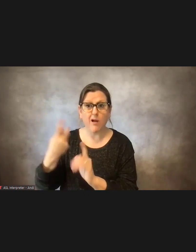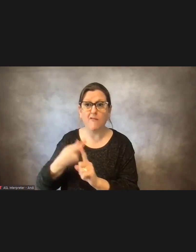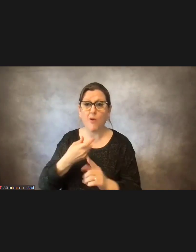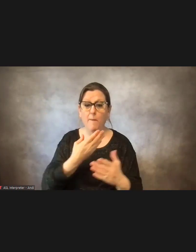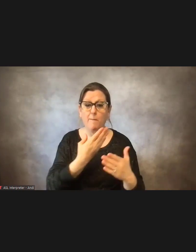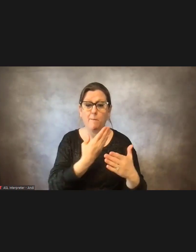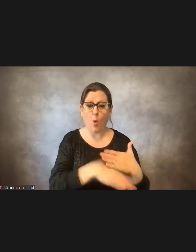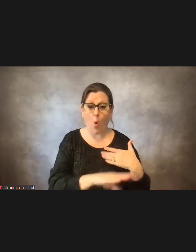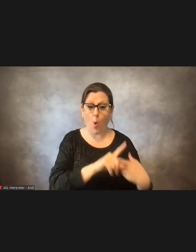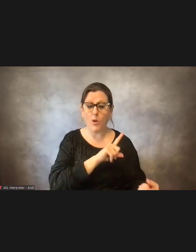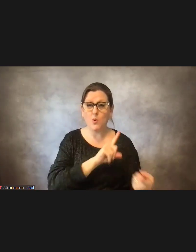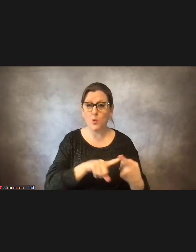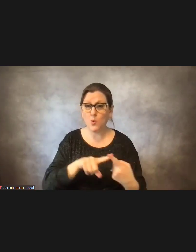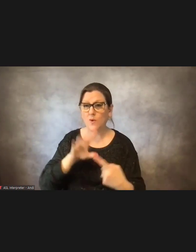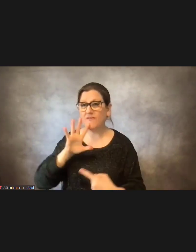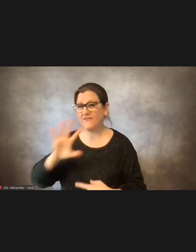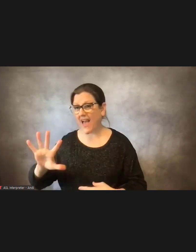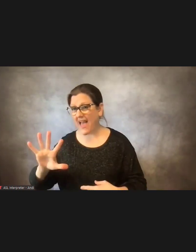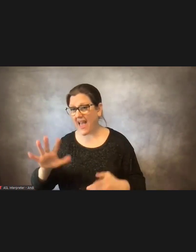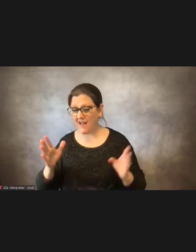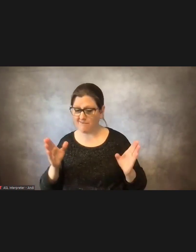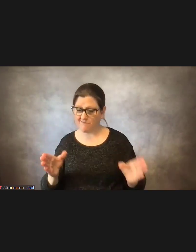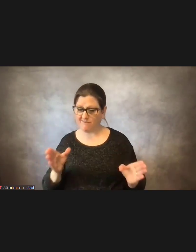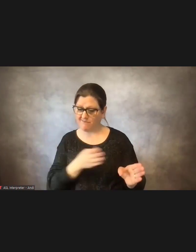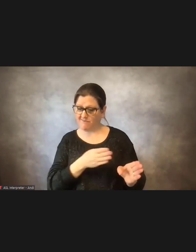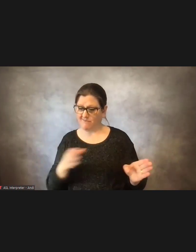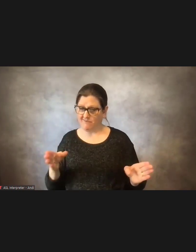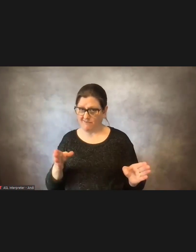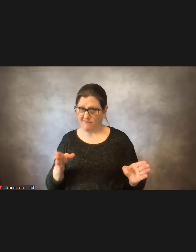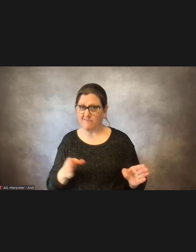doubles between birth and school age, from about 3 in a thousand at